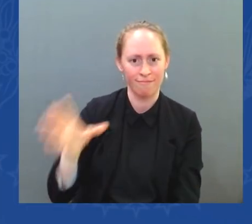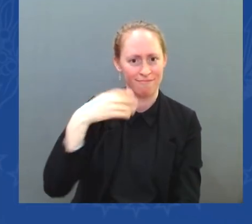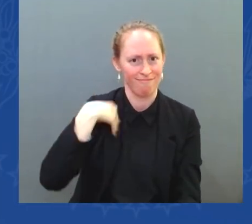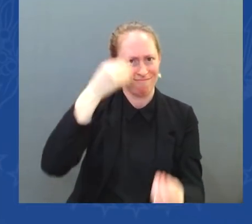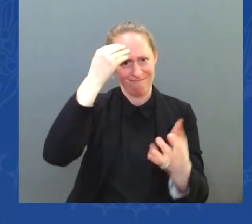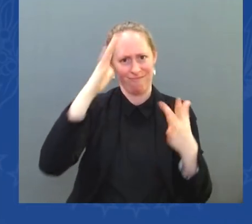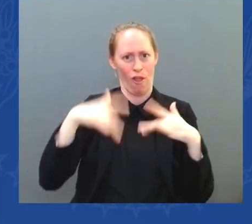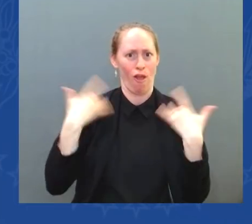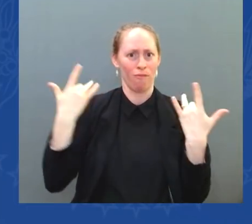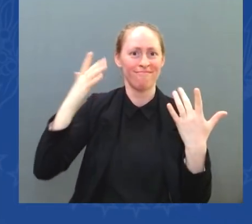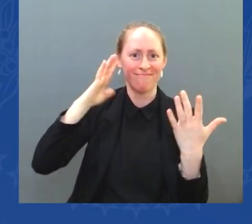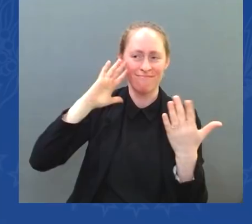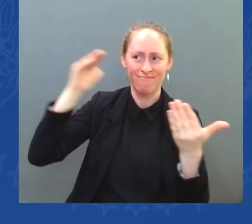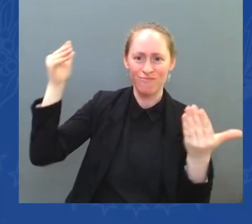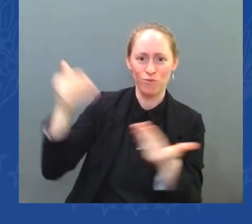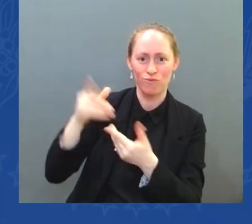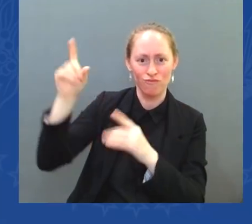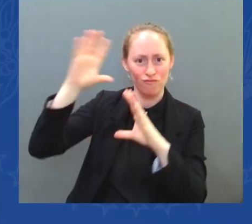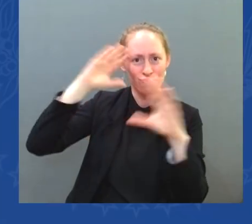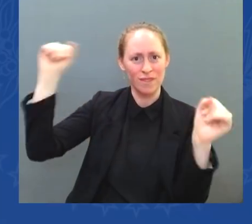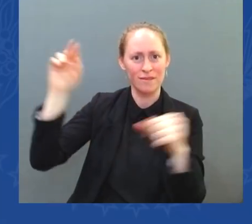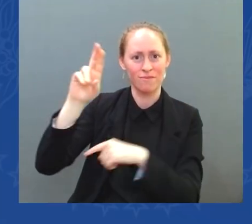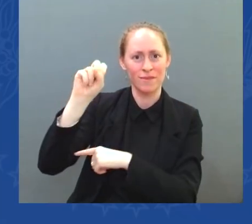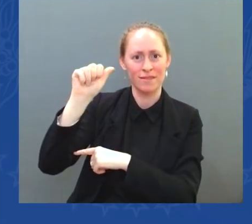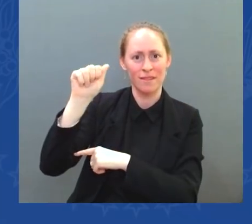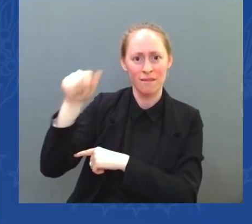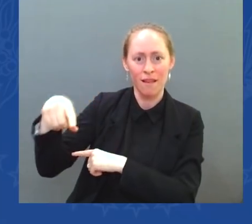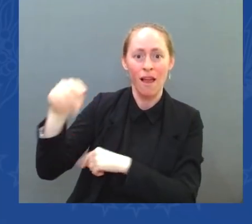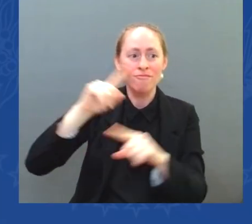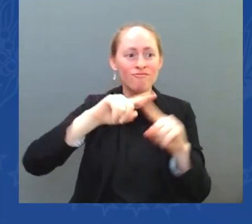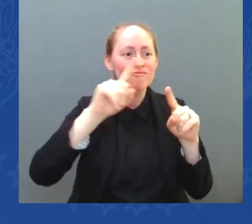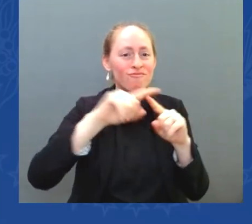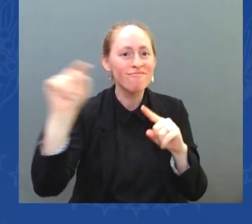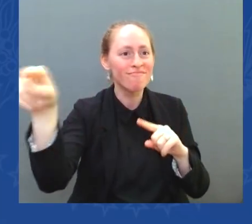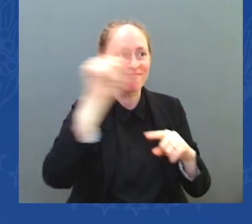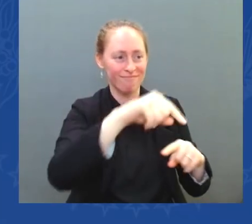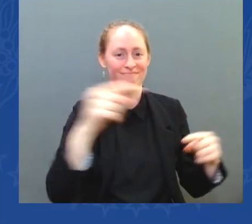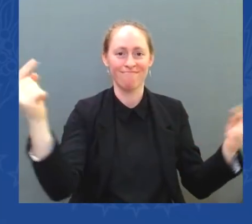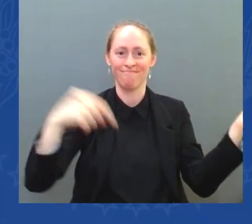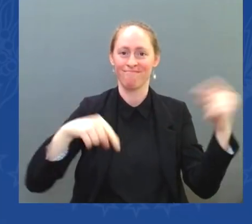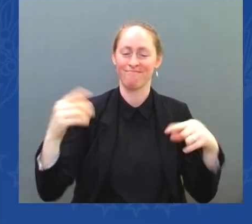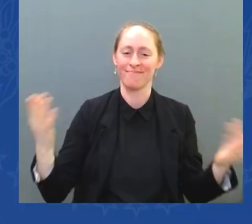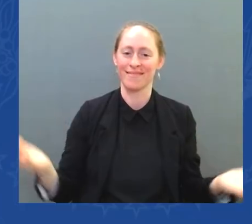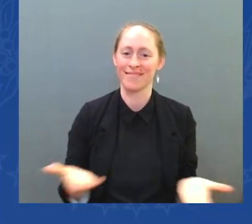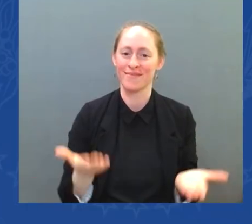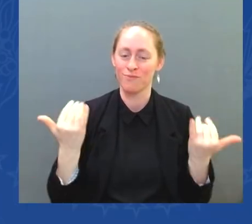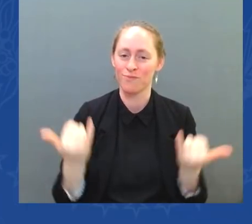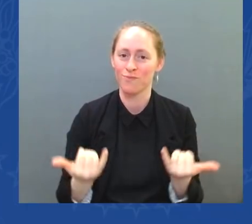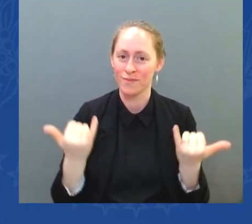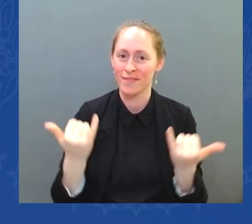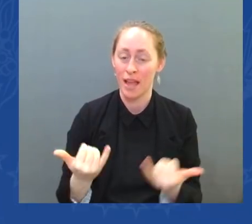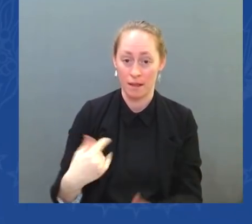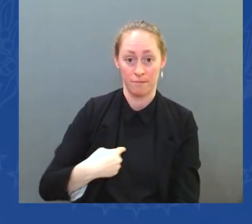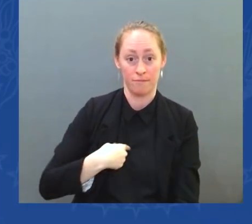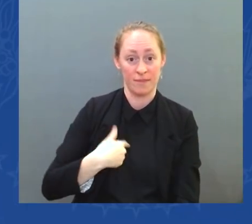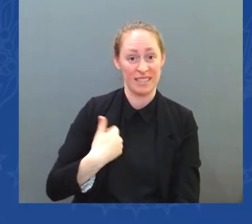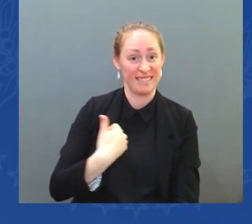I am a fifth generation farmer who was born and raised right here in Iowa. I've spent countless hours on the farm,